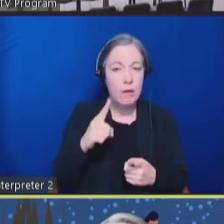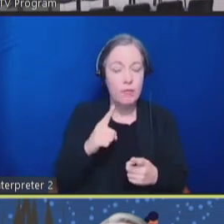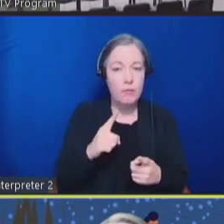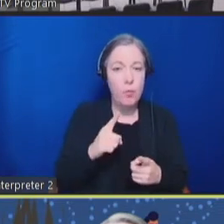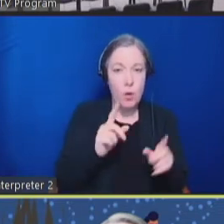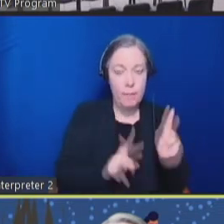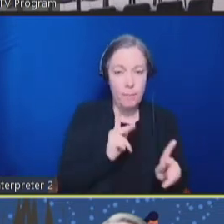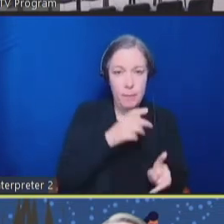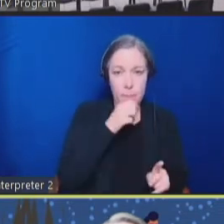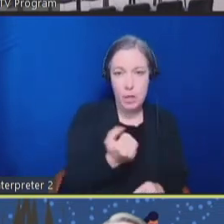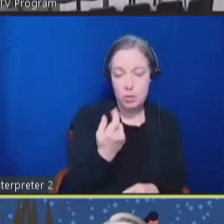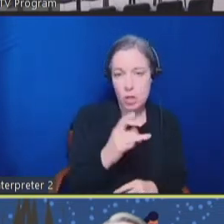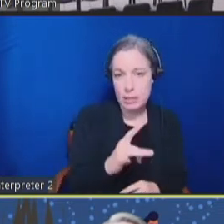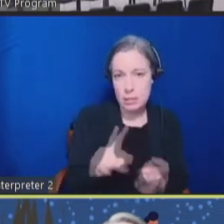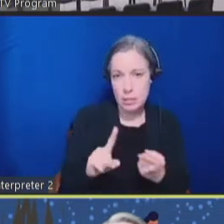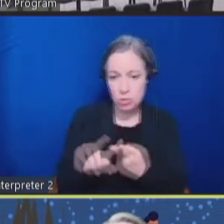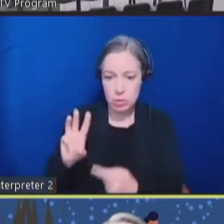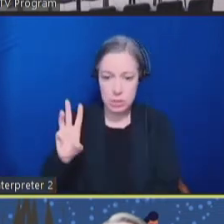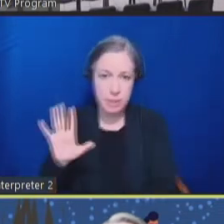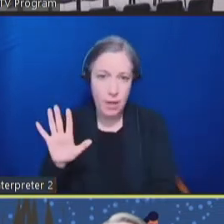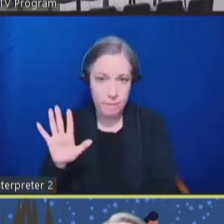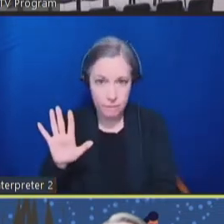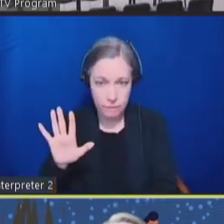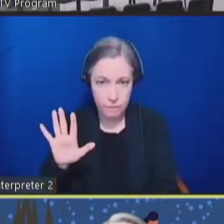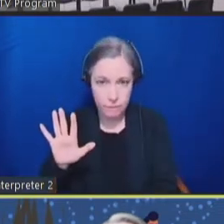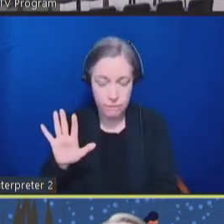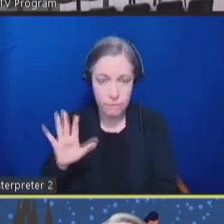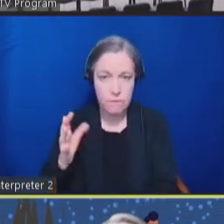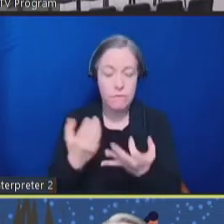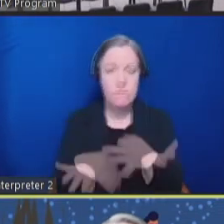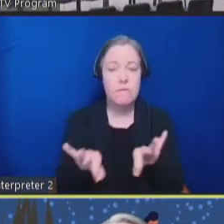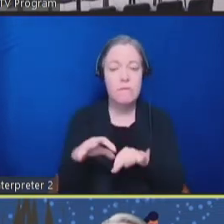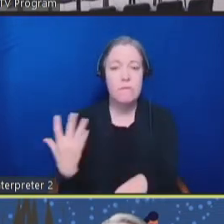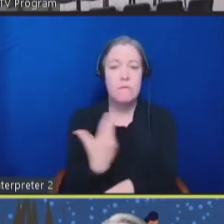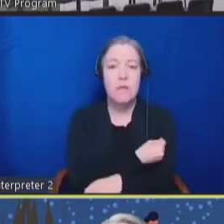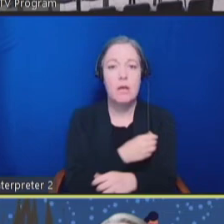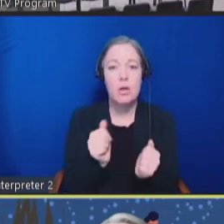of age when administered in conjunction with recommended antibacterial drugs.